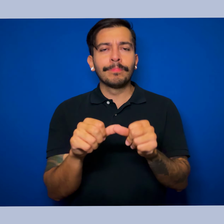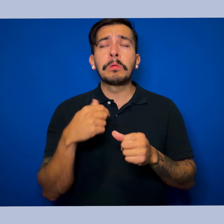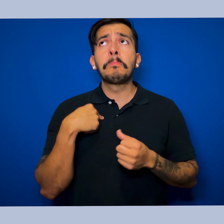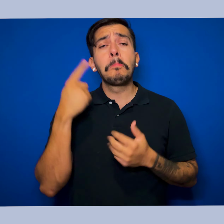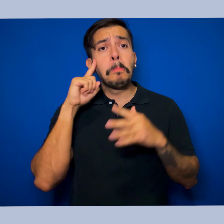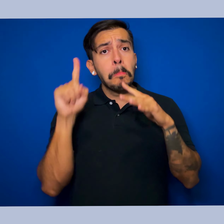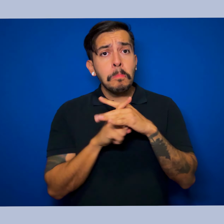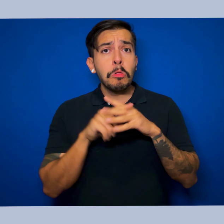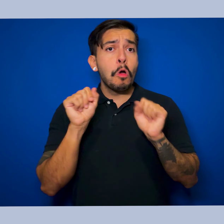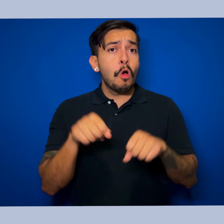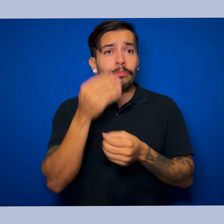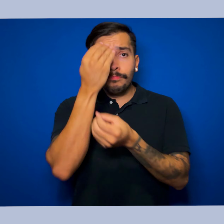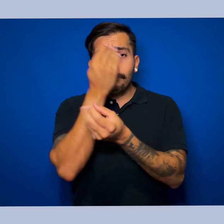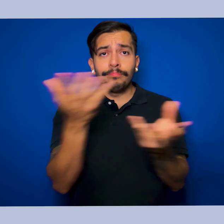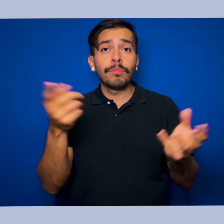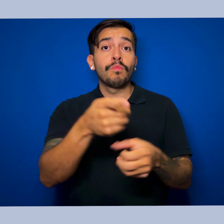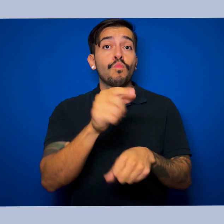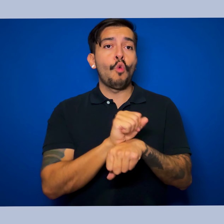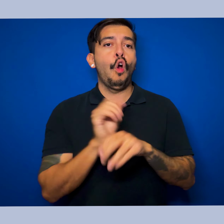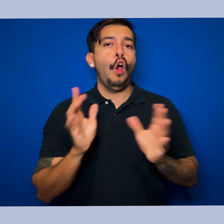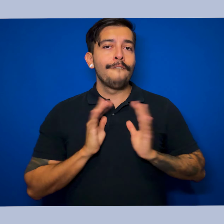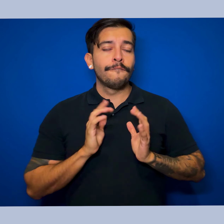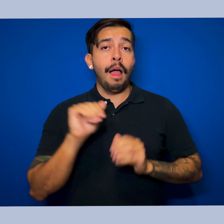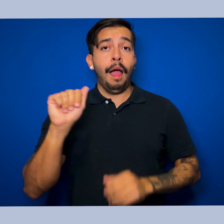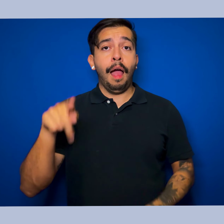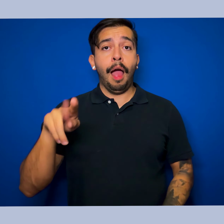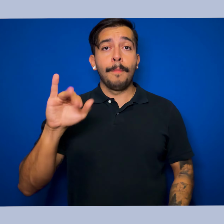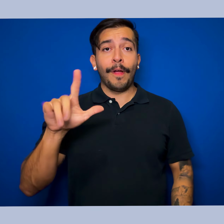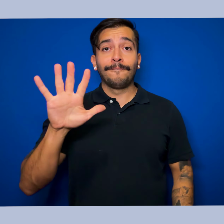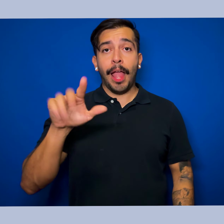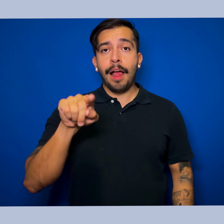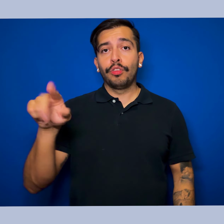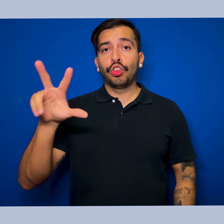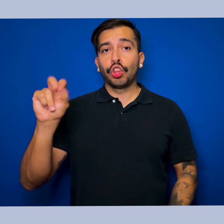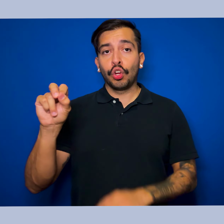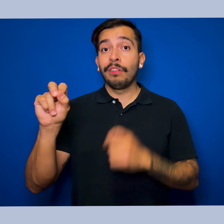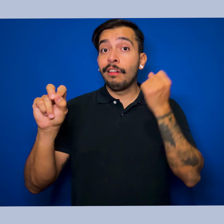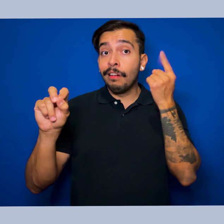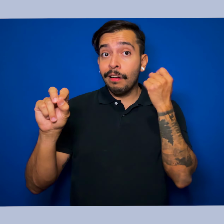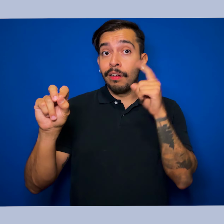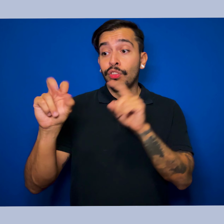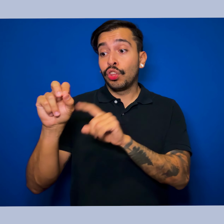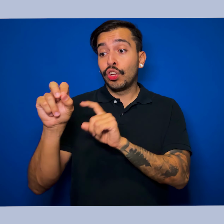I was thinking of telling people you will likely be out of work from April 5th through 30th,